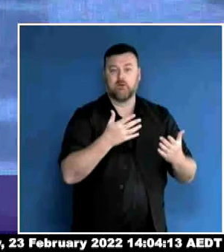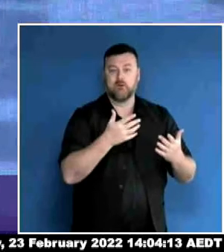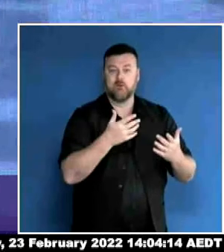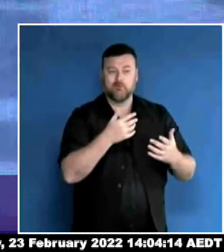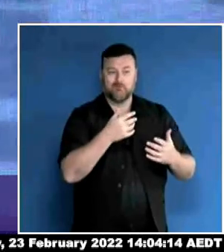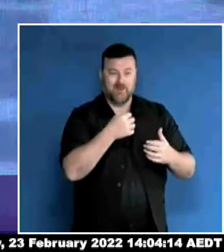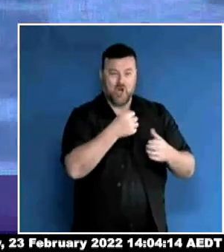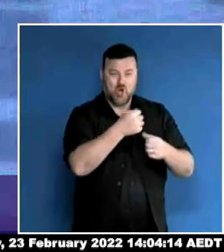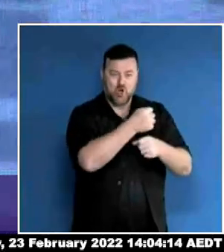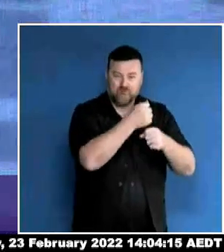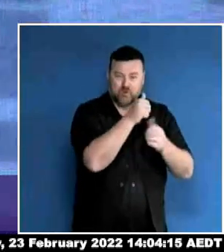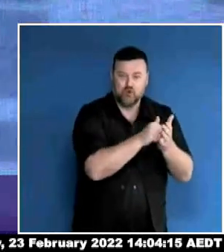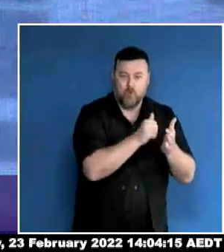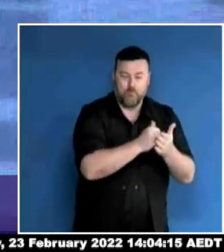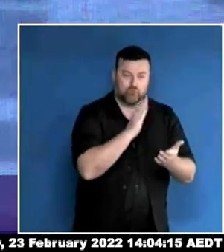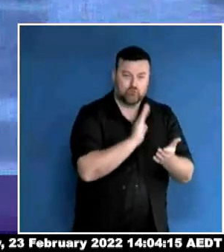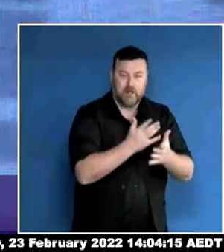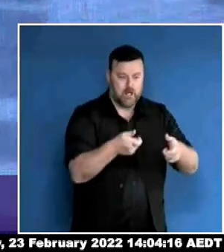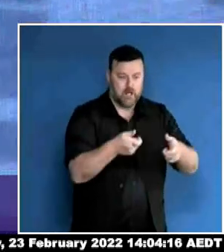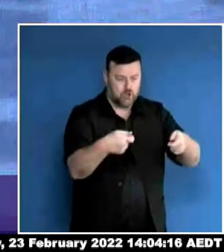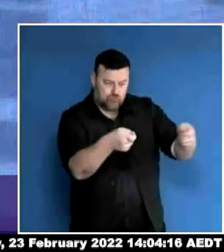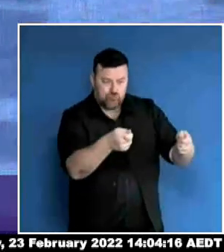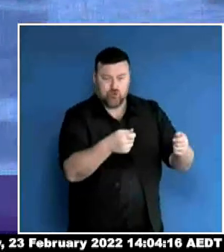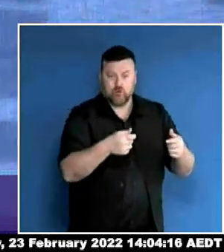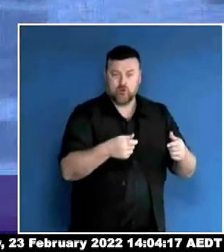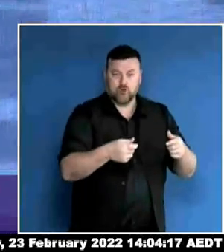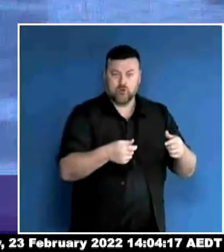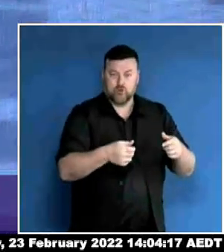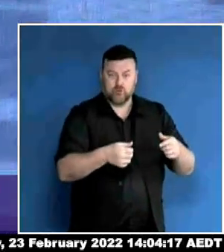placed in-house as baristas in offices to make coffee.